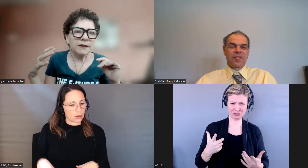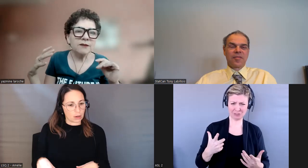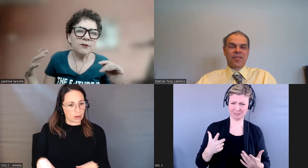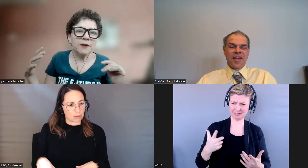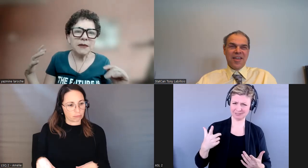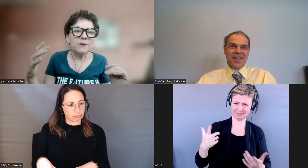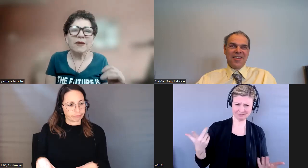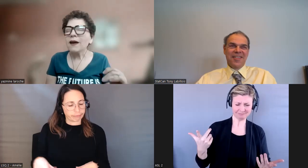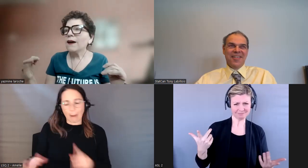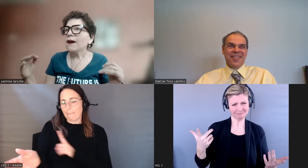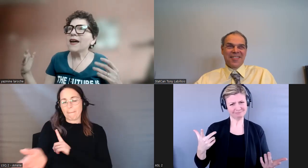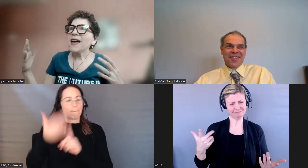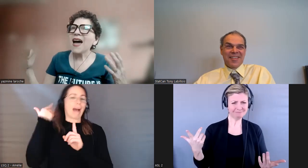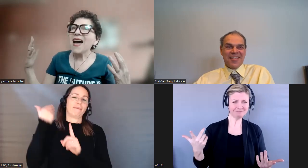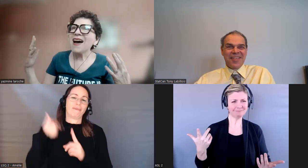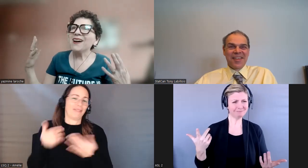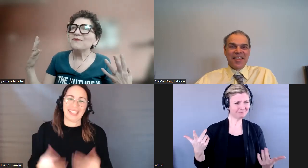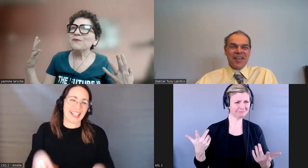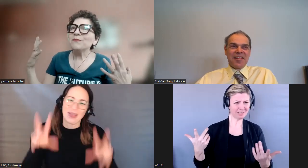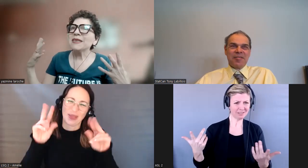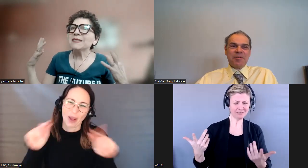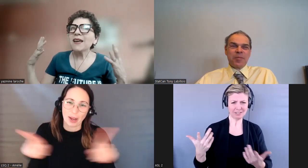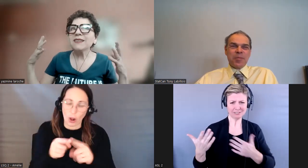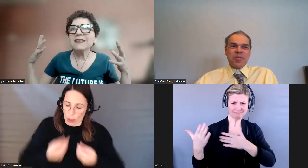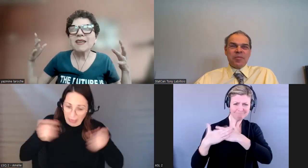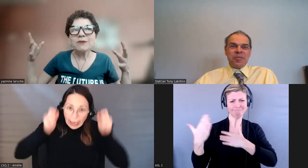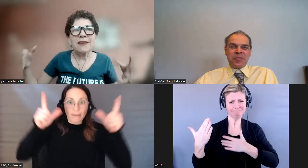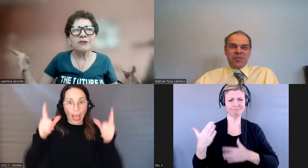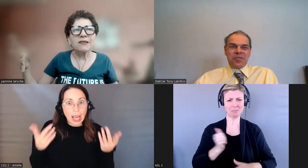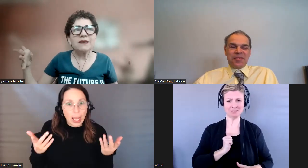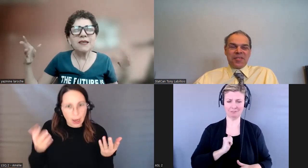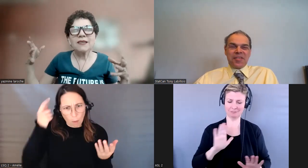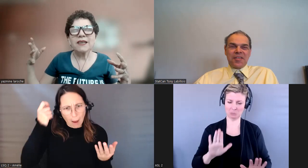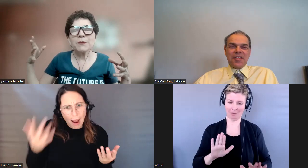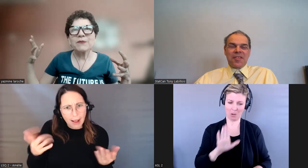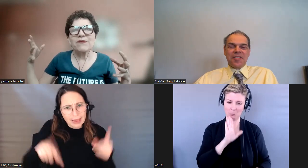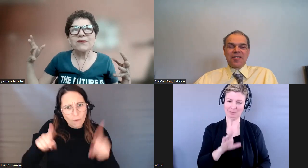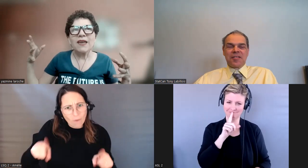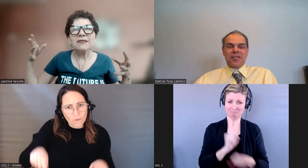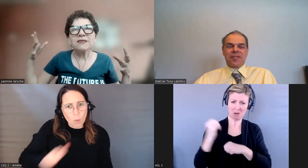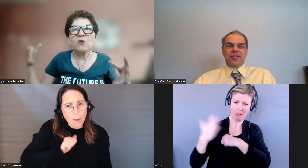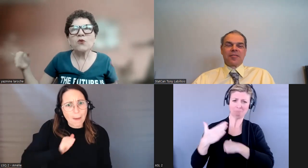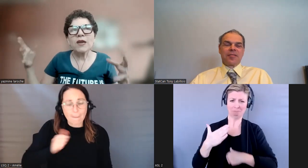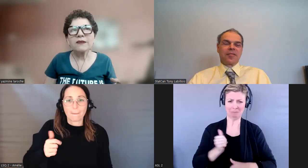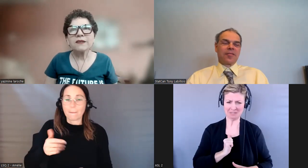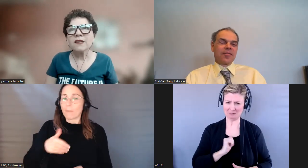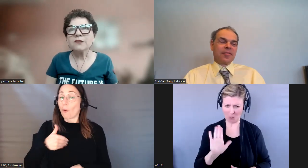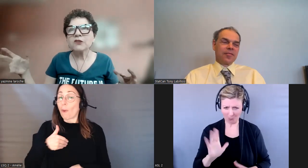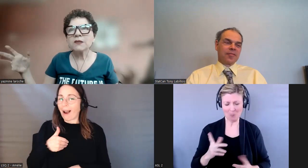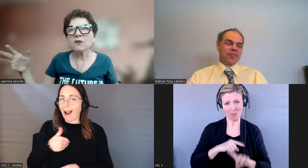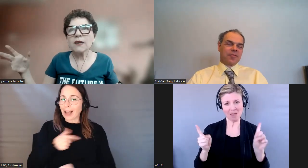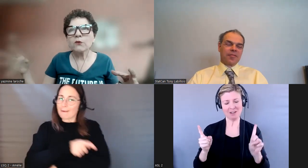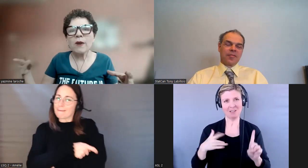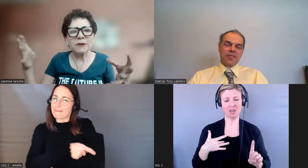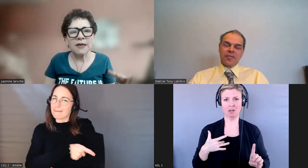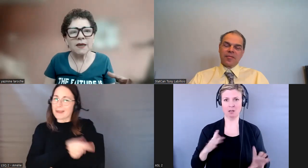but you know what I mean because the Temptation and that it's so great to just kind of replicate